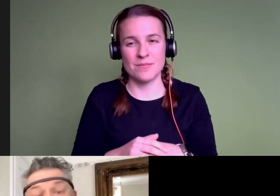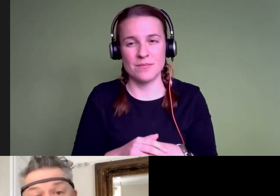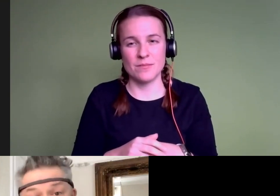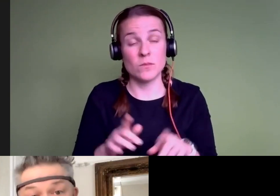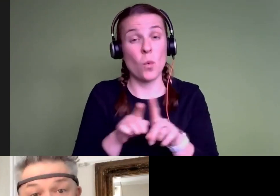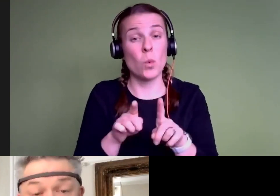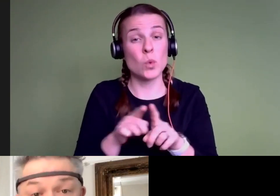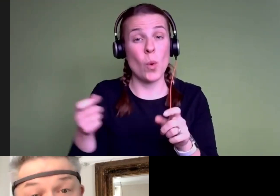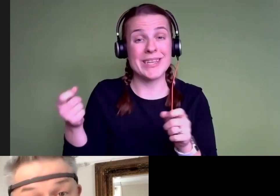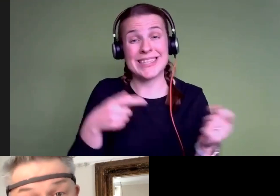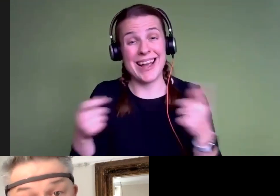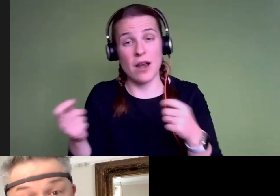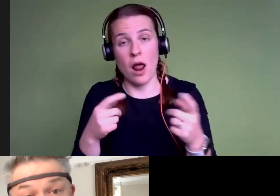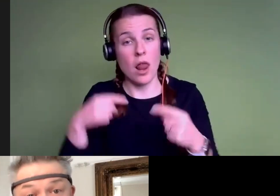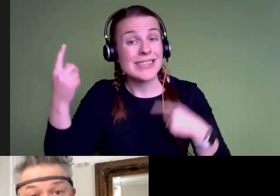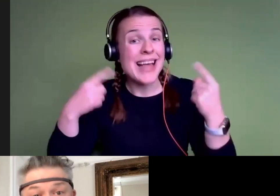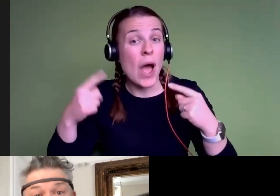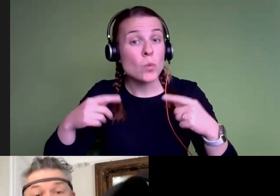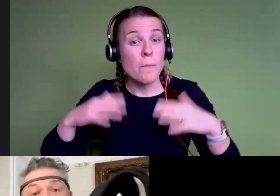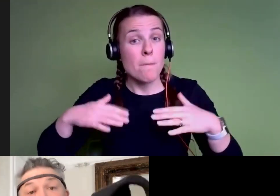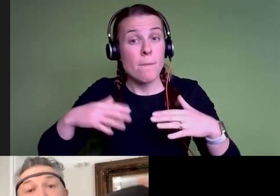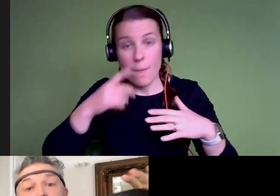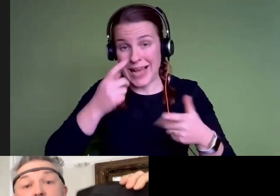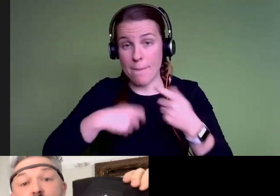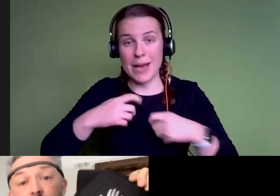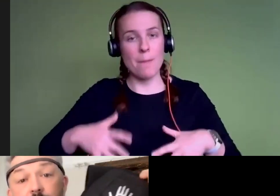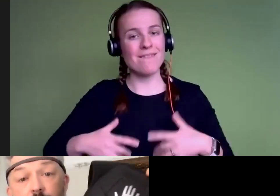What we can also do is turn the signal